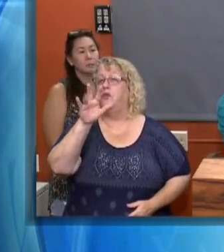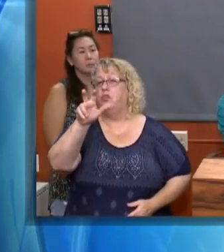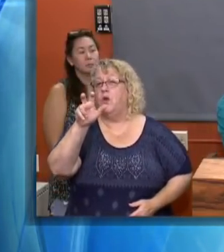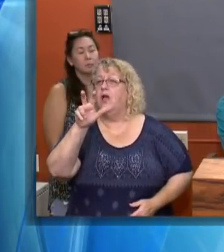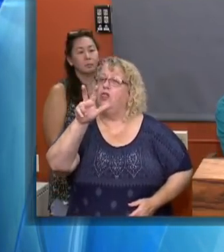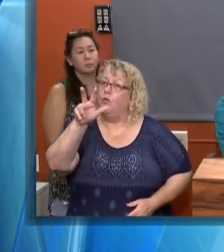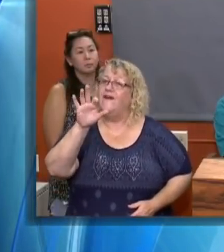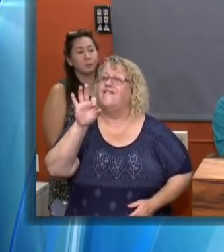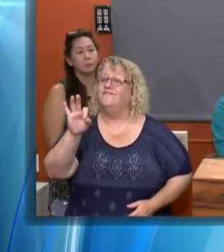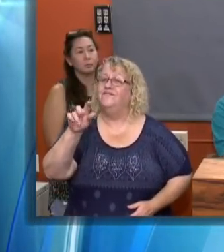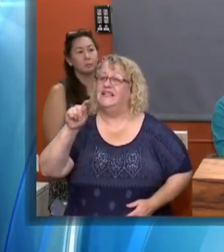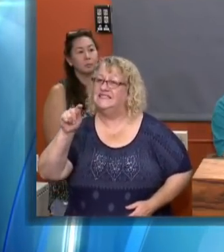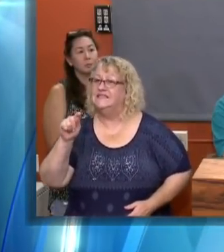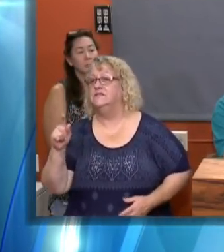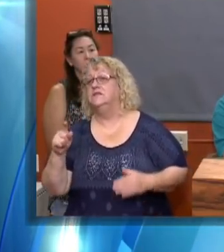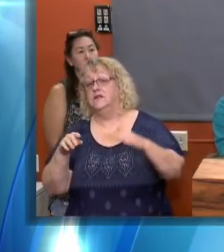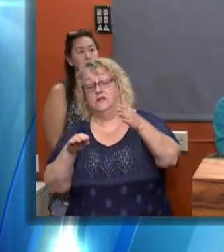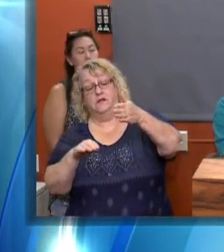SO ABOUT ELEVATION ABOUT SEA